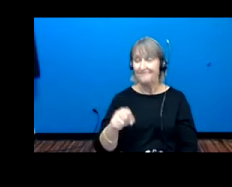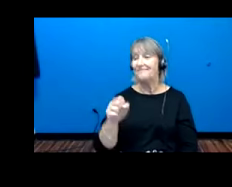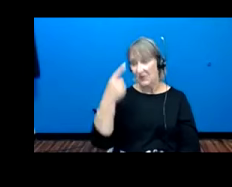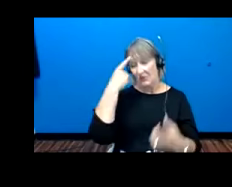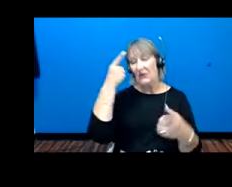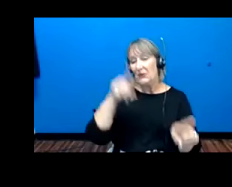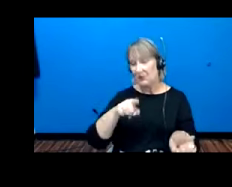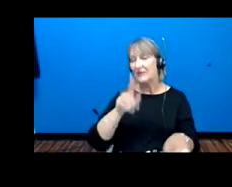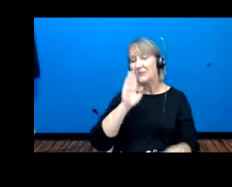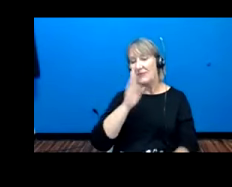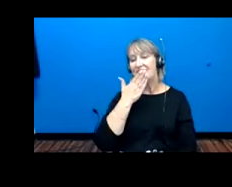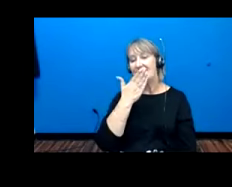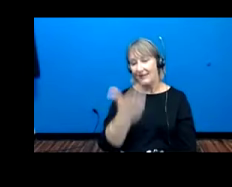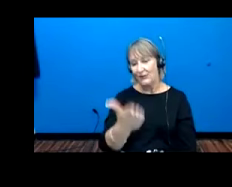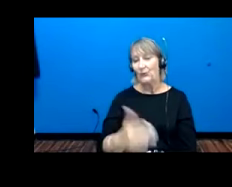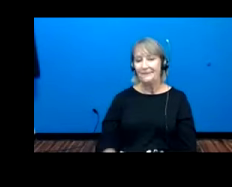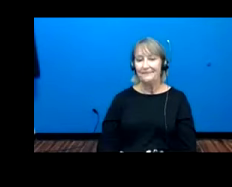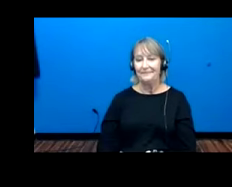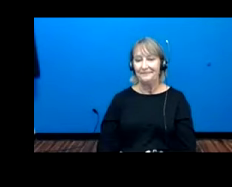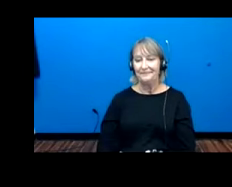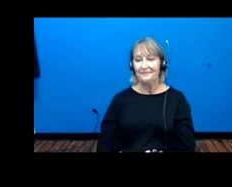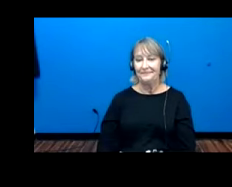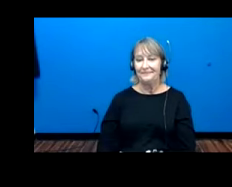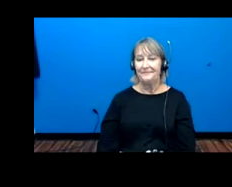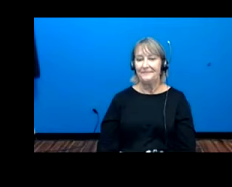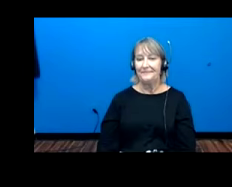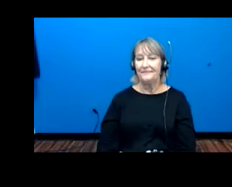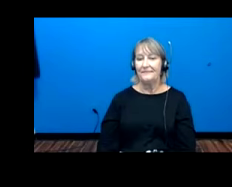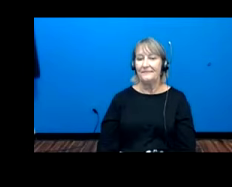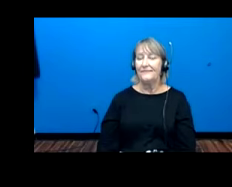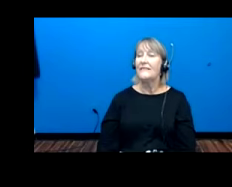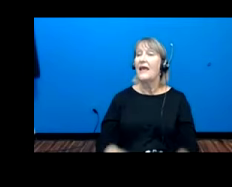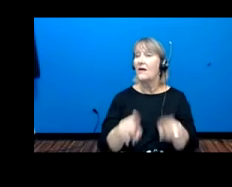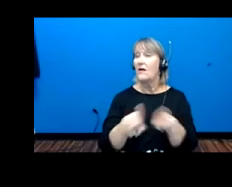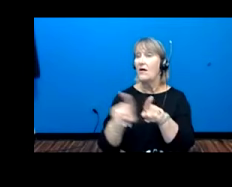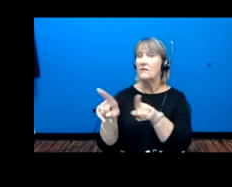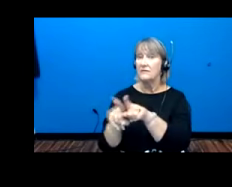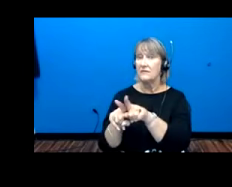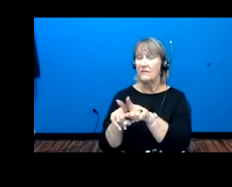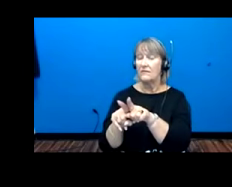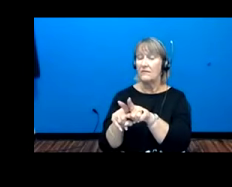So thank you for that recommendation and also feel free to help spread the word